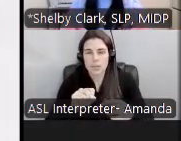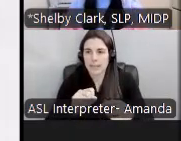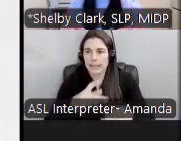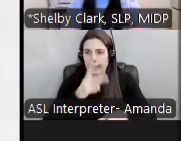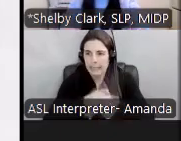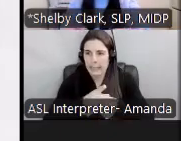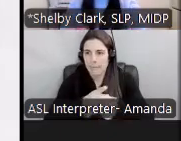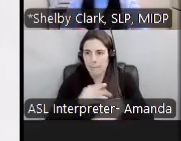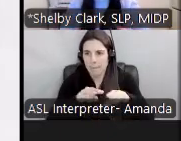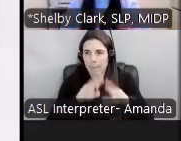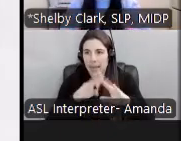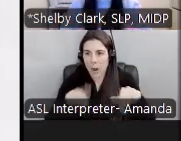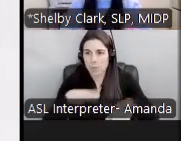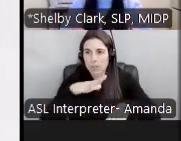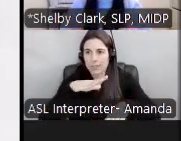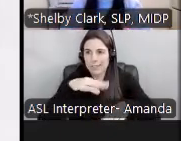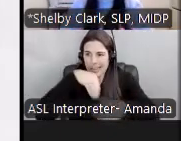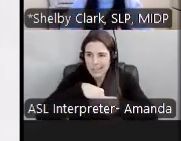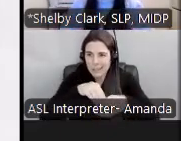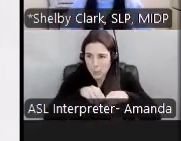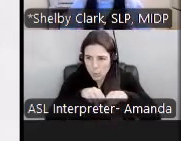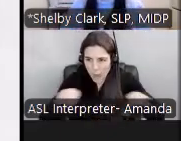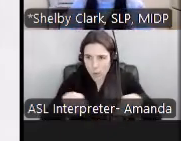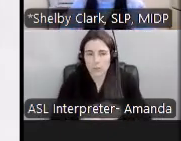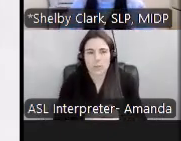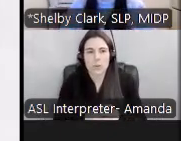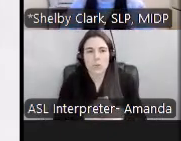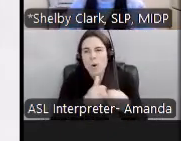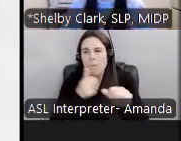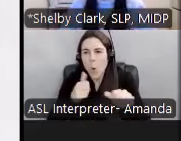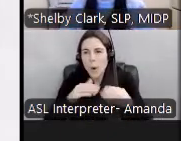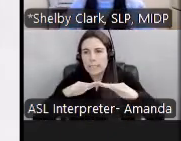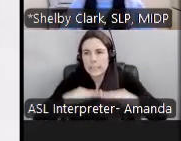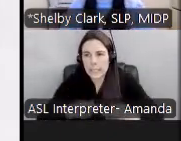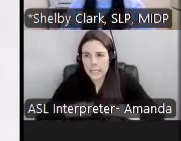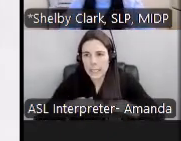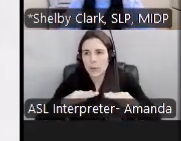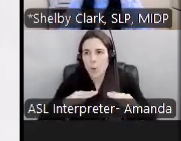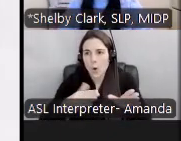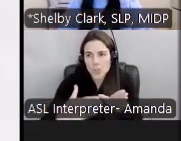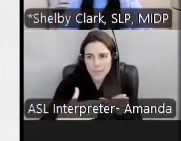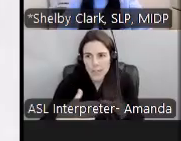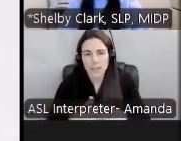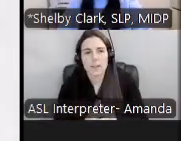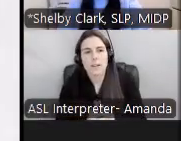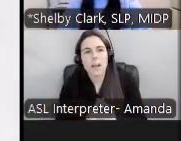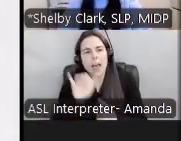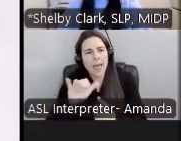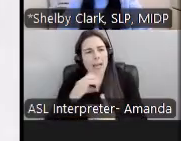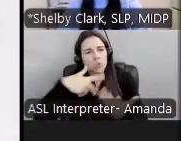and keep it from sinking or shifting. And these are the social skills that make communication